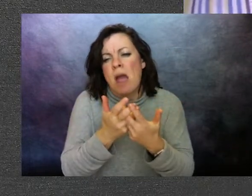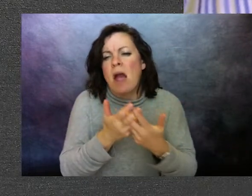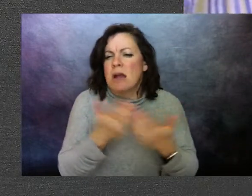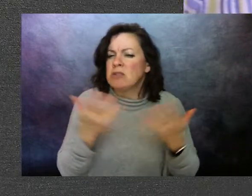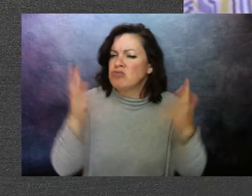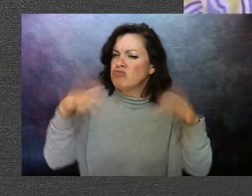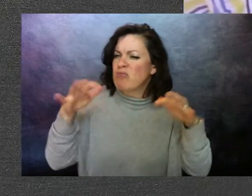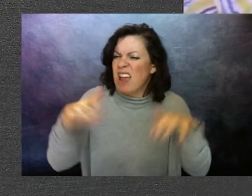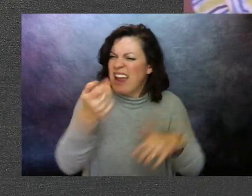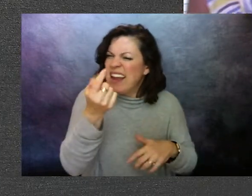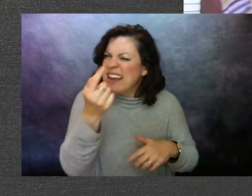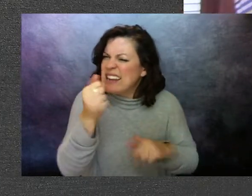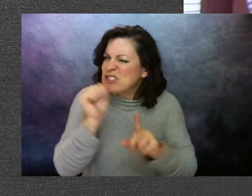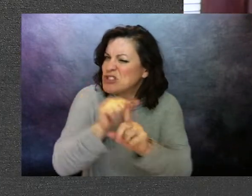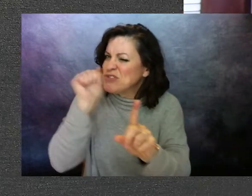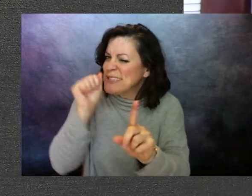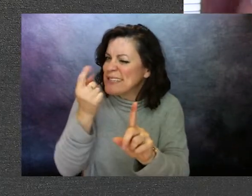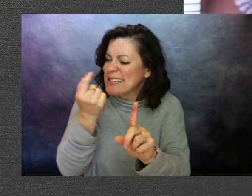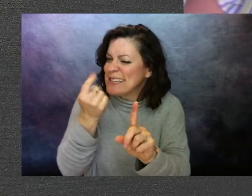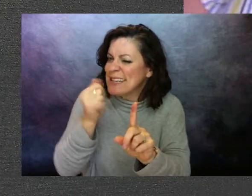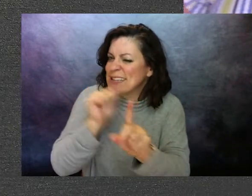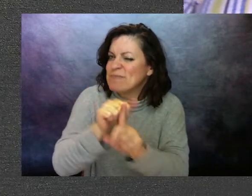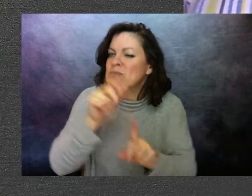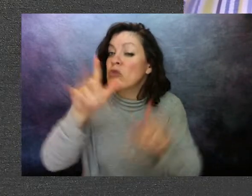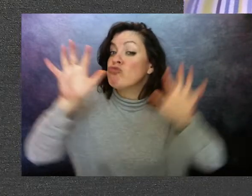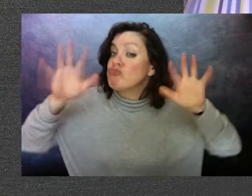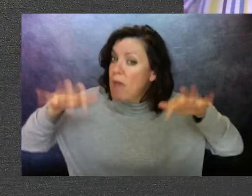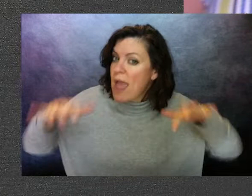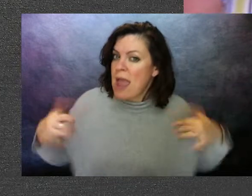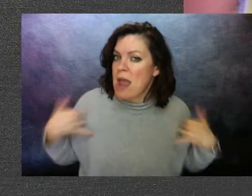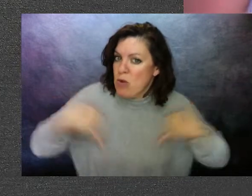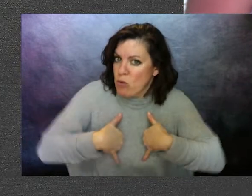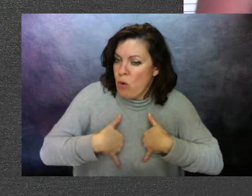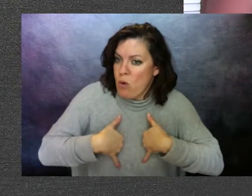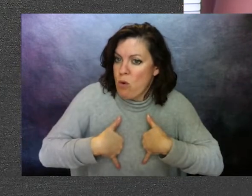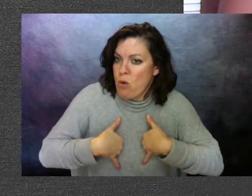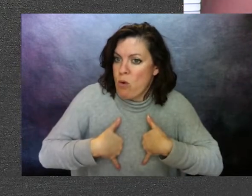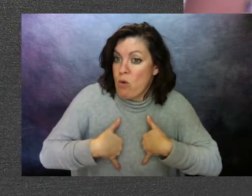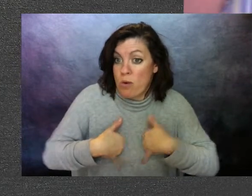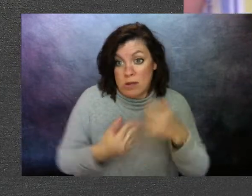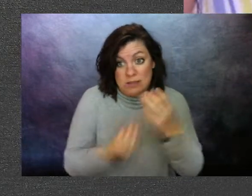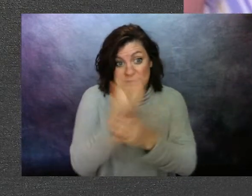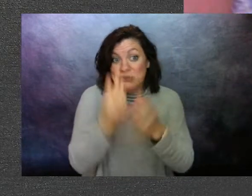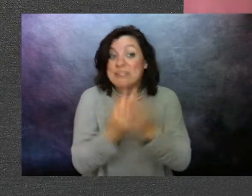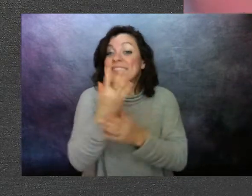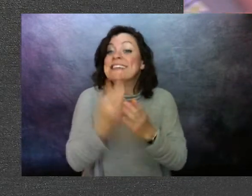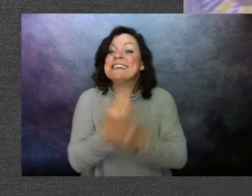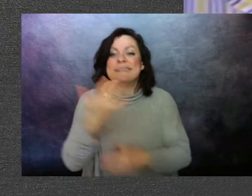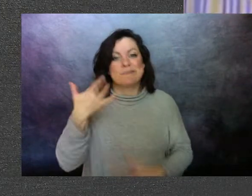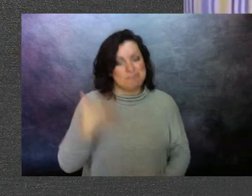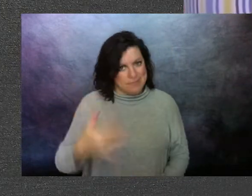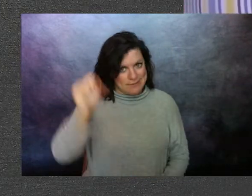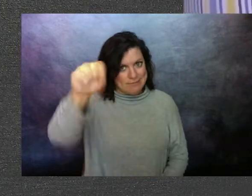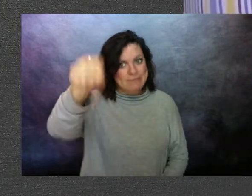A girl in a raincoat? If you said springtime, it is spring.